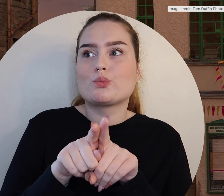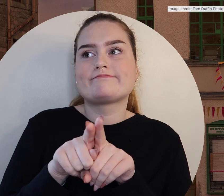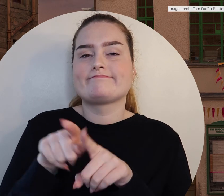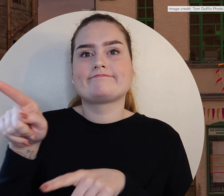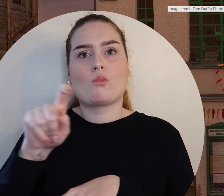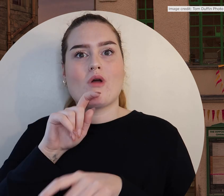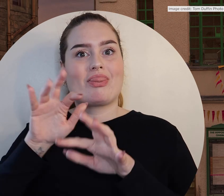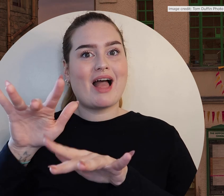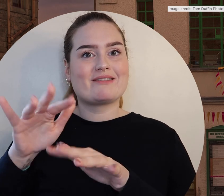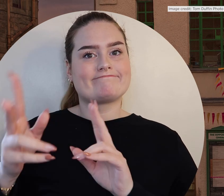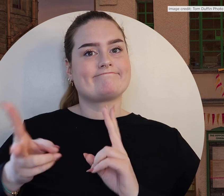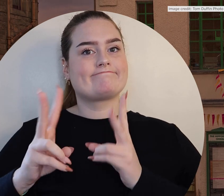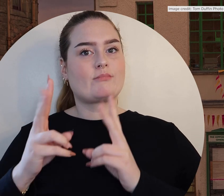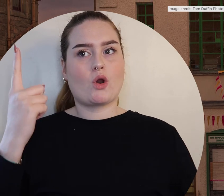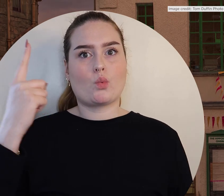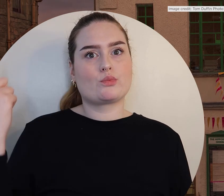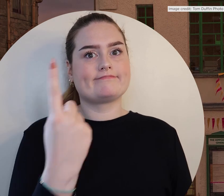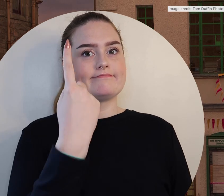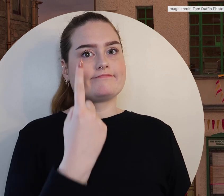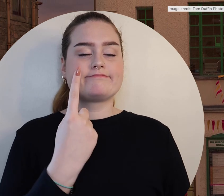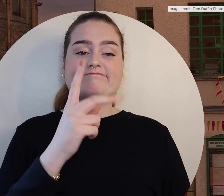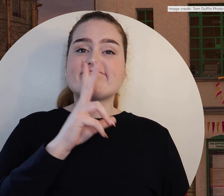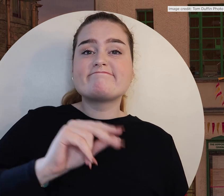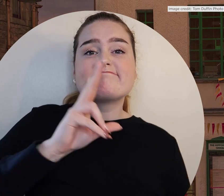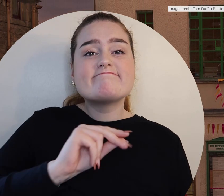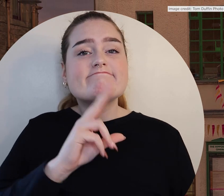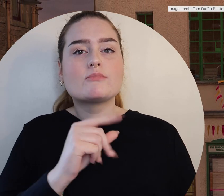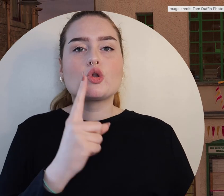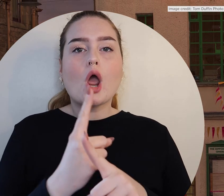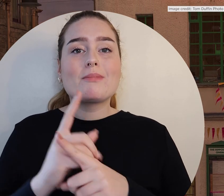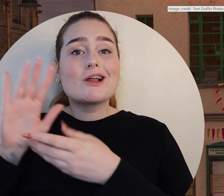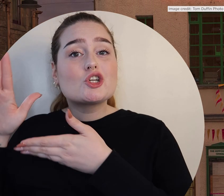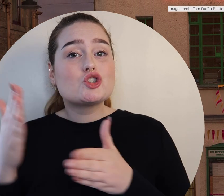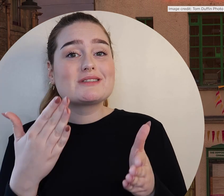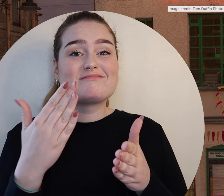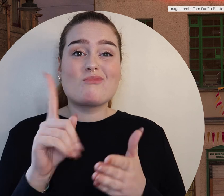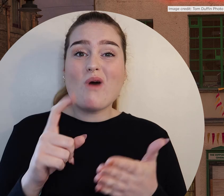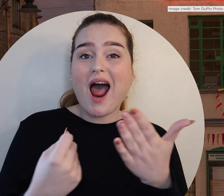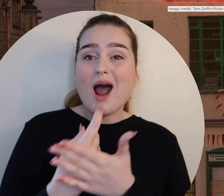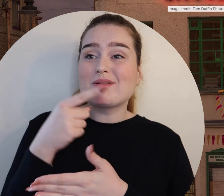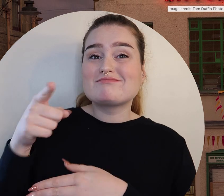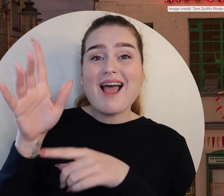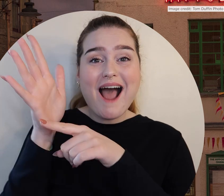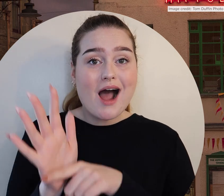open to offer help if needed, and to interpret the spoken introductions.